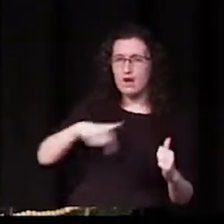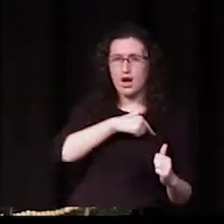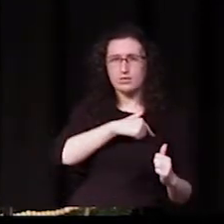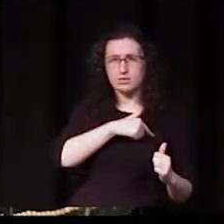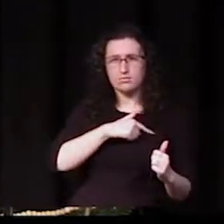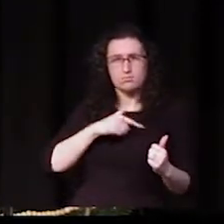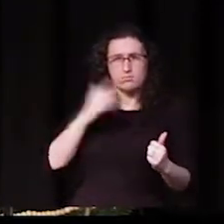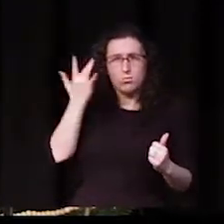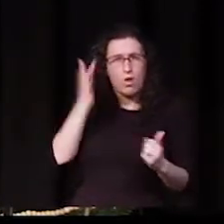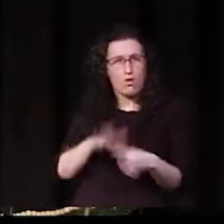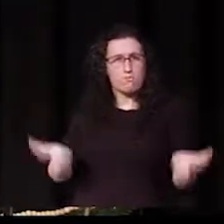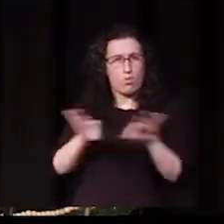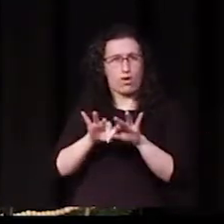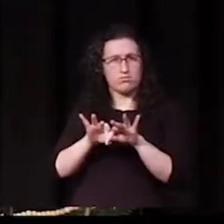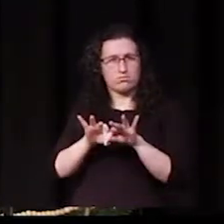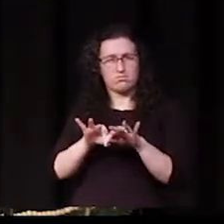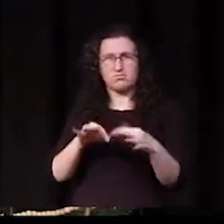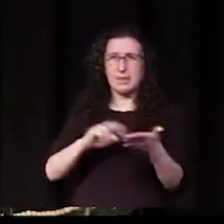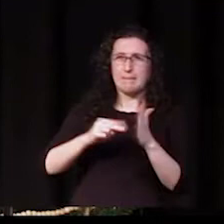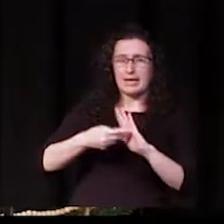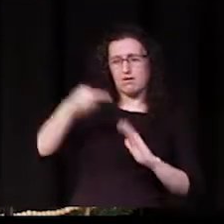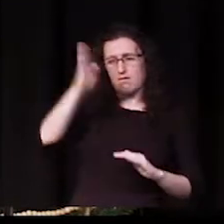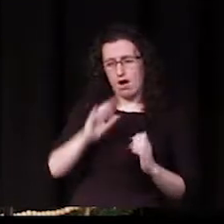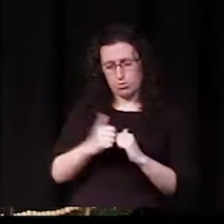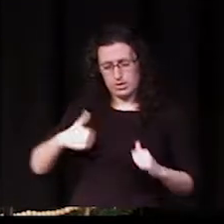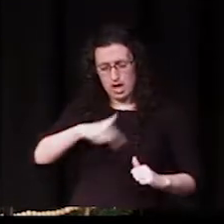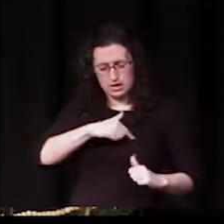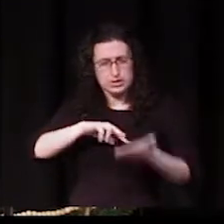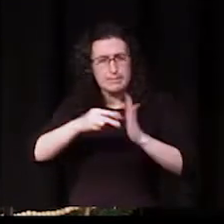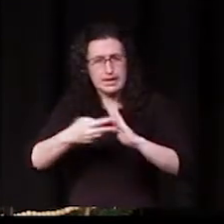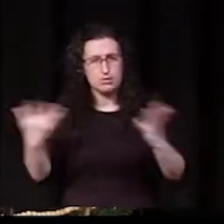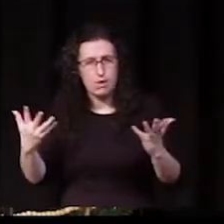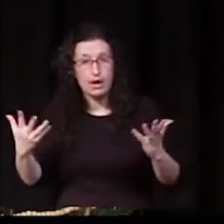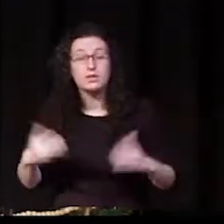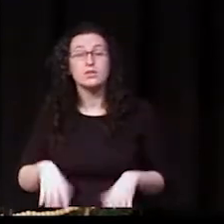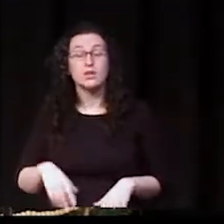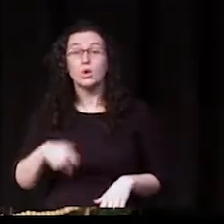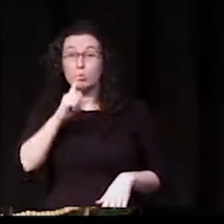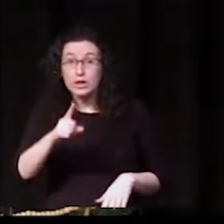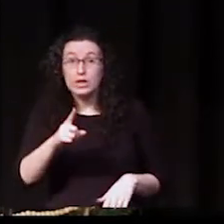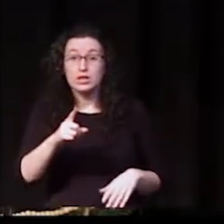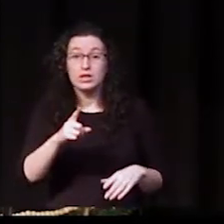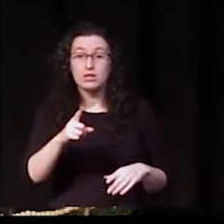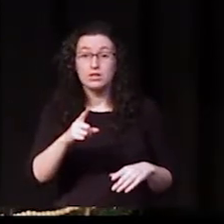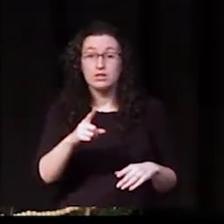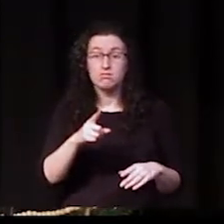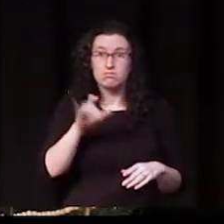What does it mean that God is with us? Literally the, "with us God."